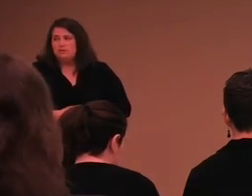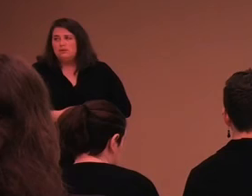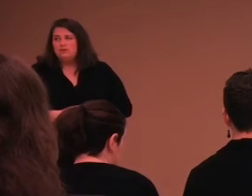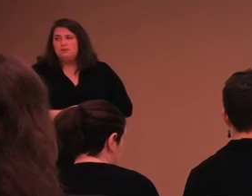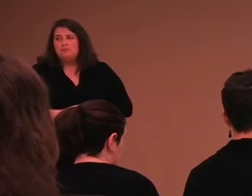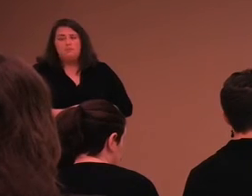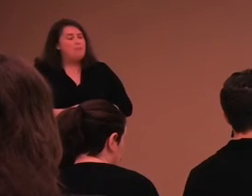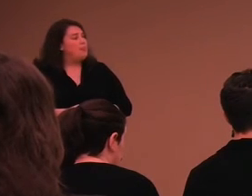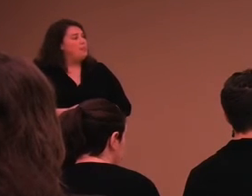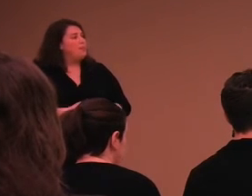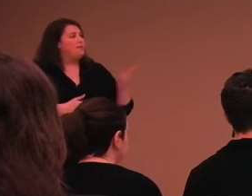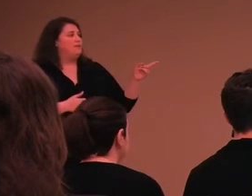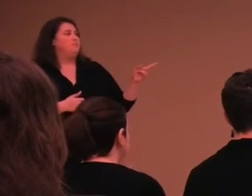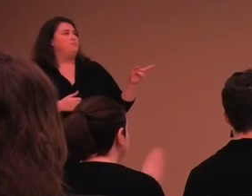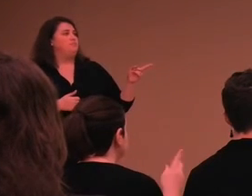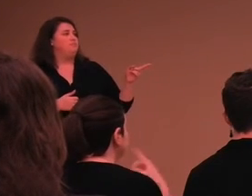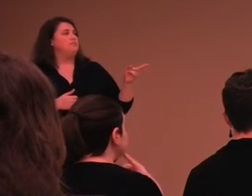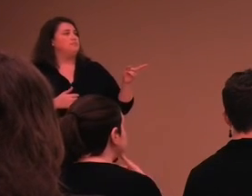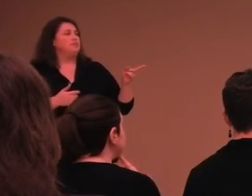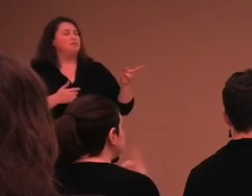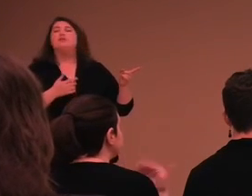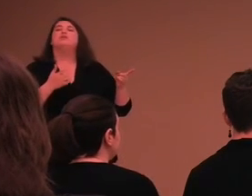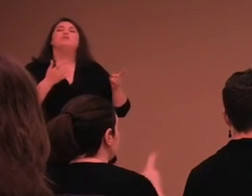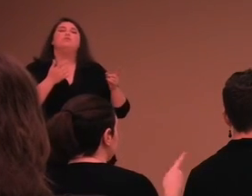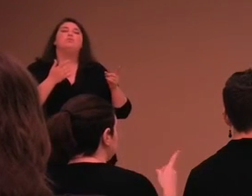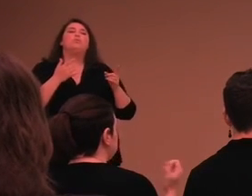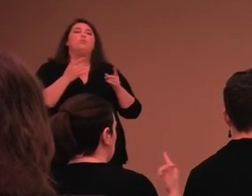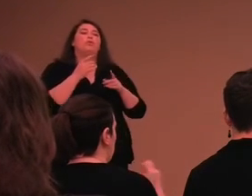He's just asking if With all the work you all do with